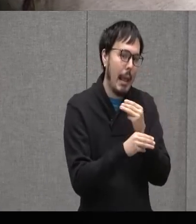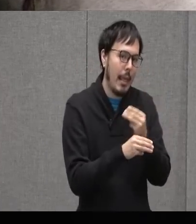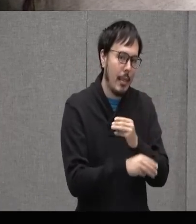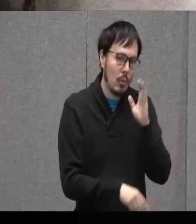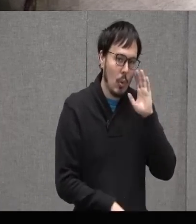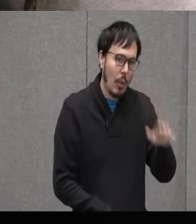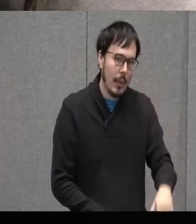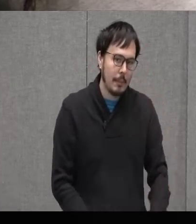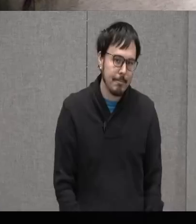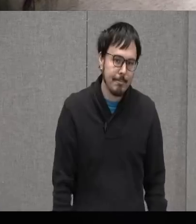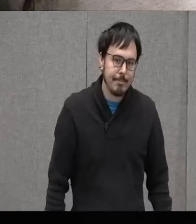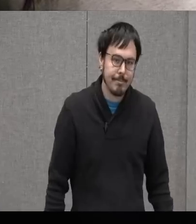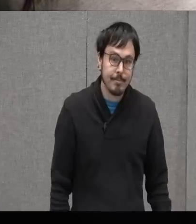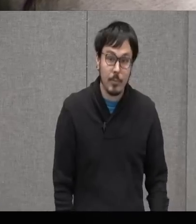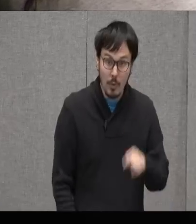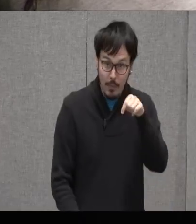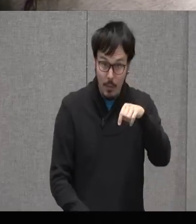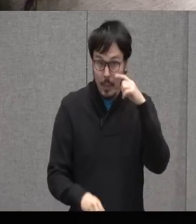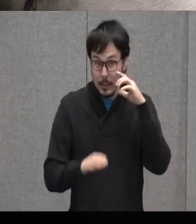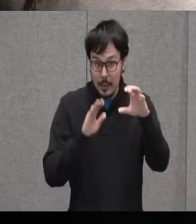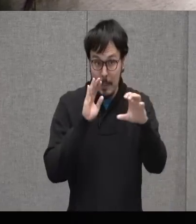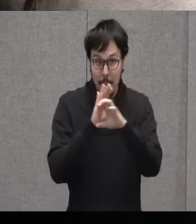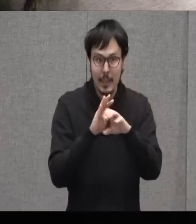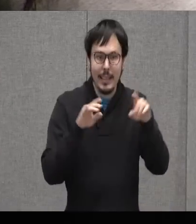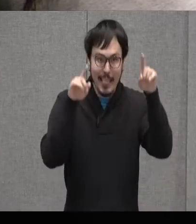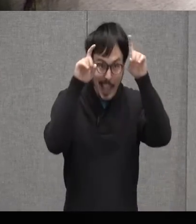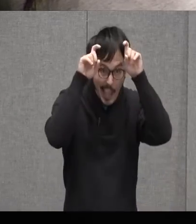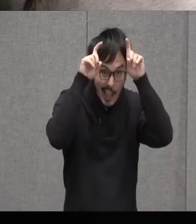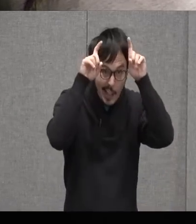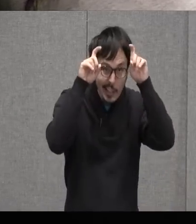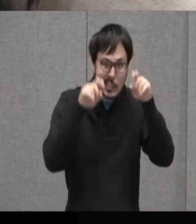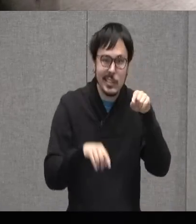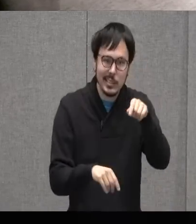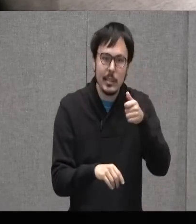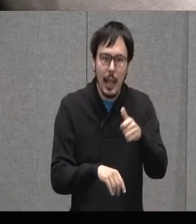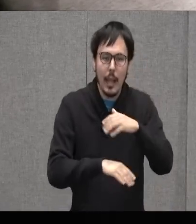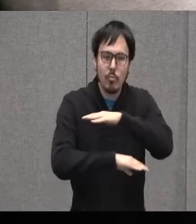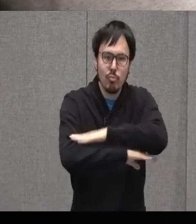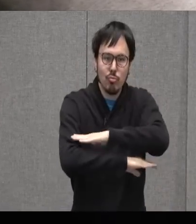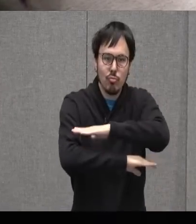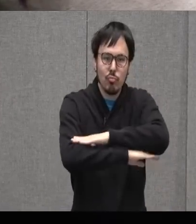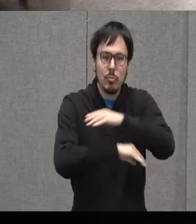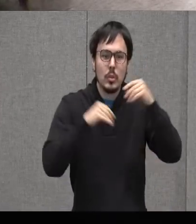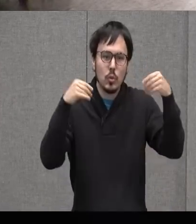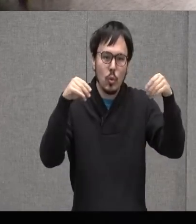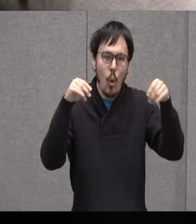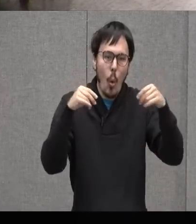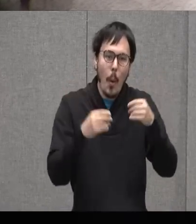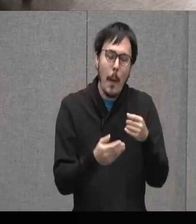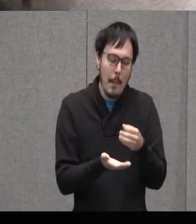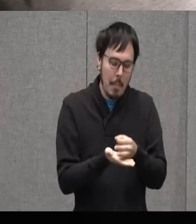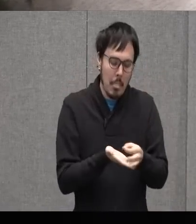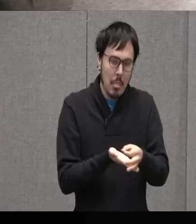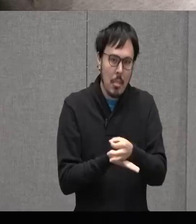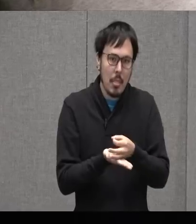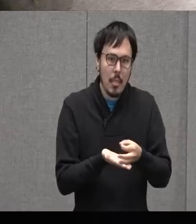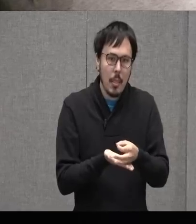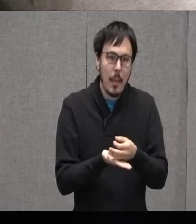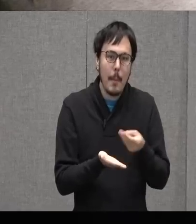So in this picture, the little alien is at a store, using money to buy different things that he wants.